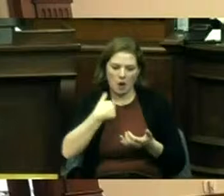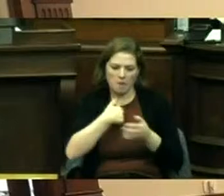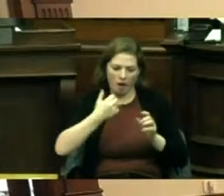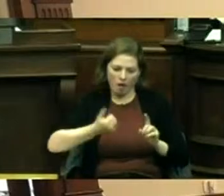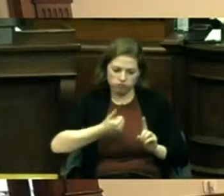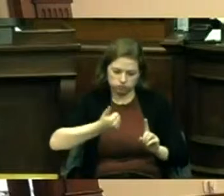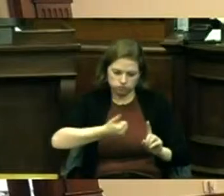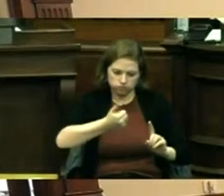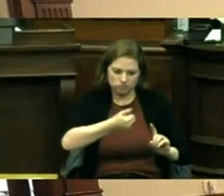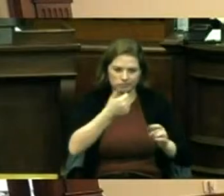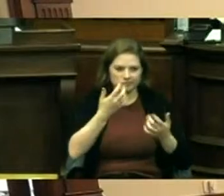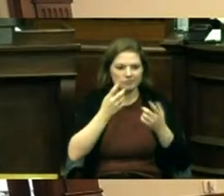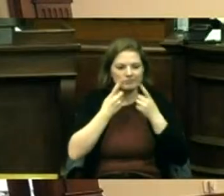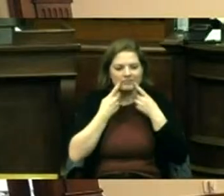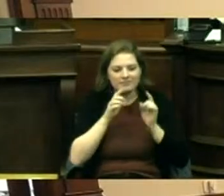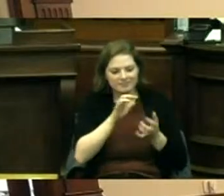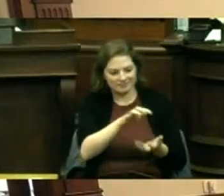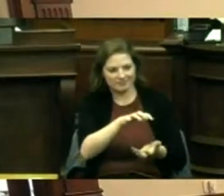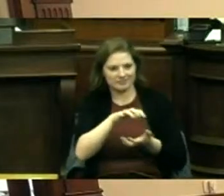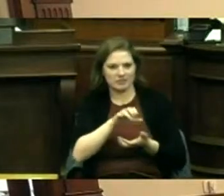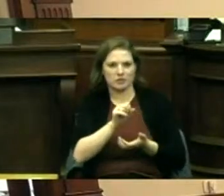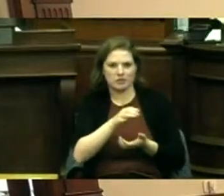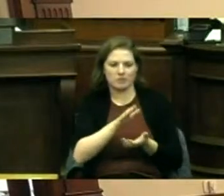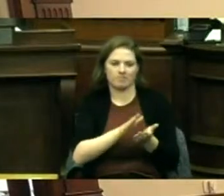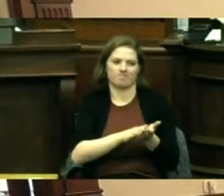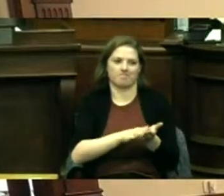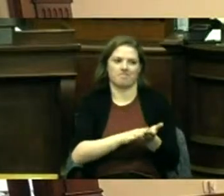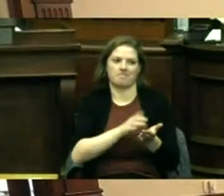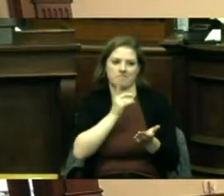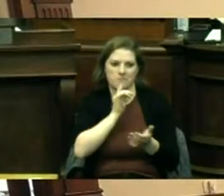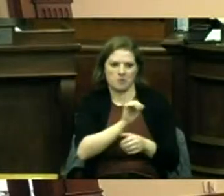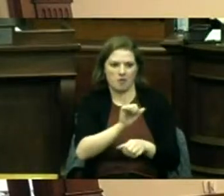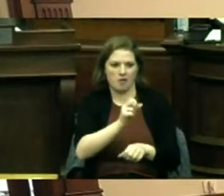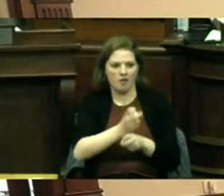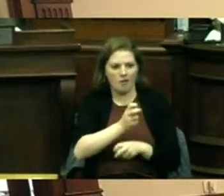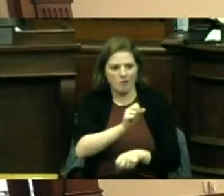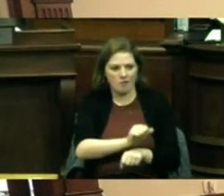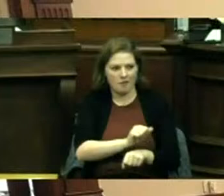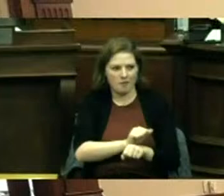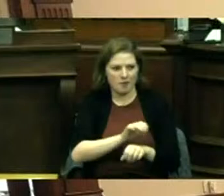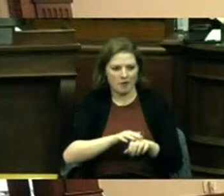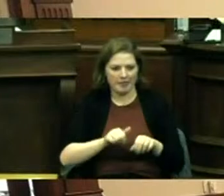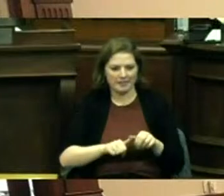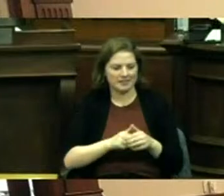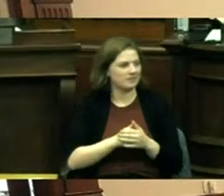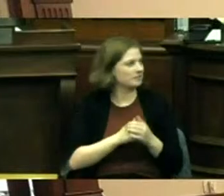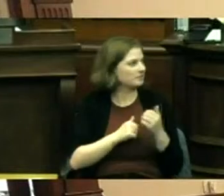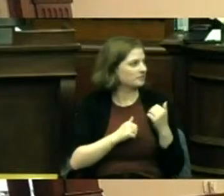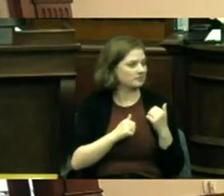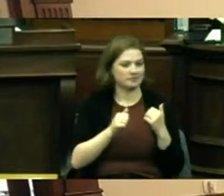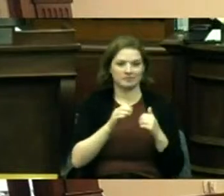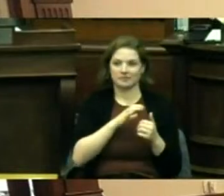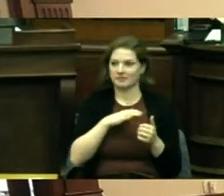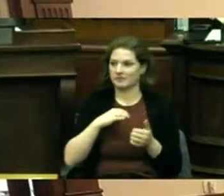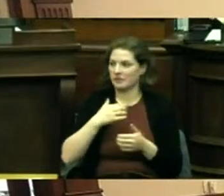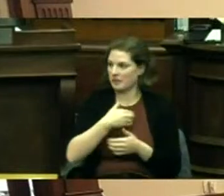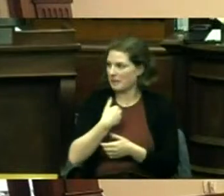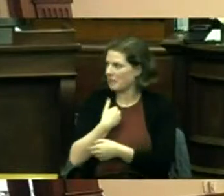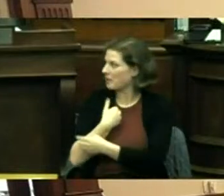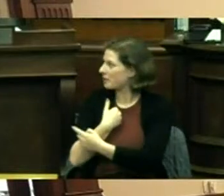kudos on getting grant dollars for this. I know that we keep going after it and we keep getting it. So I just want to